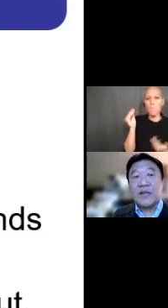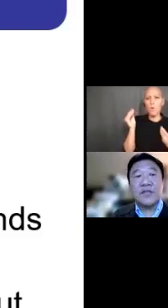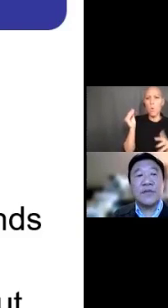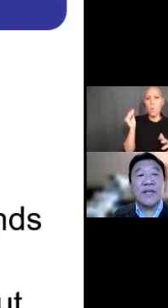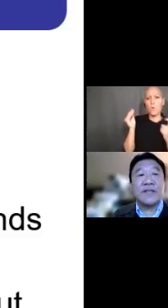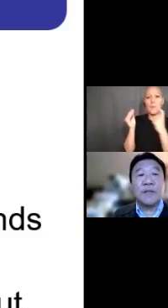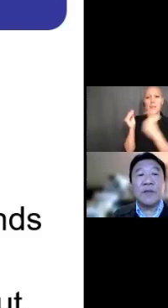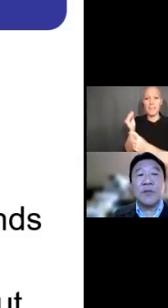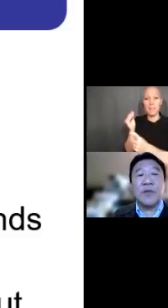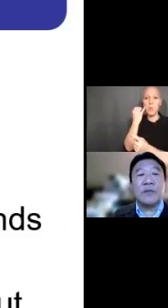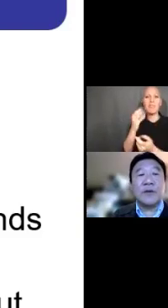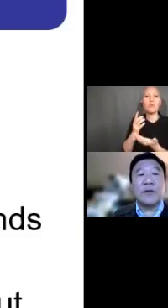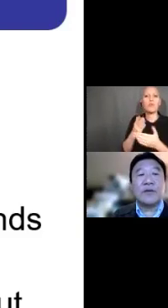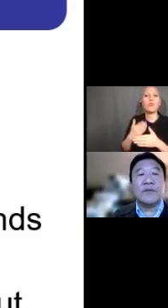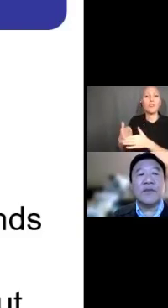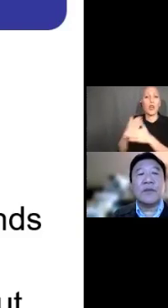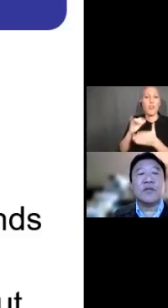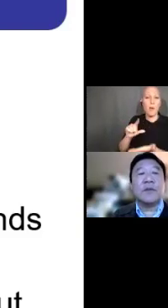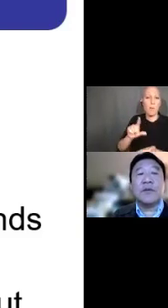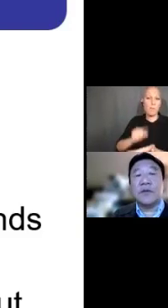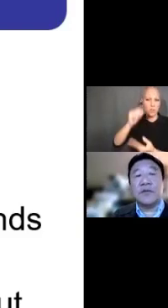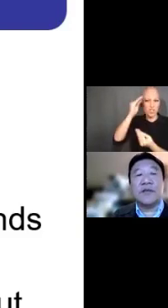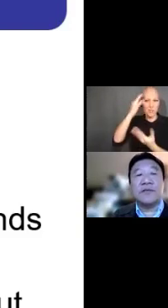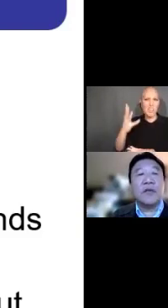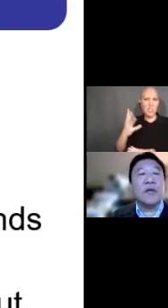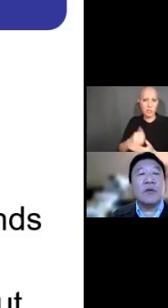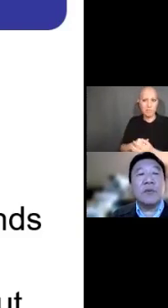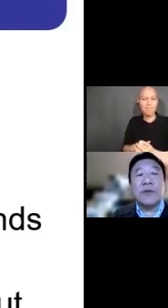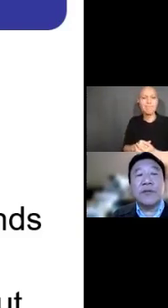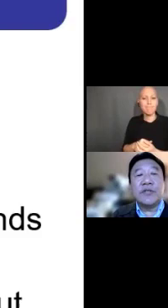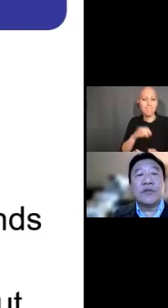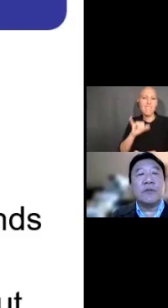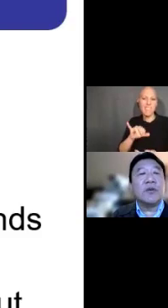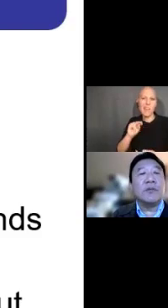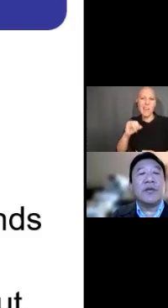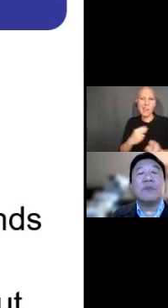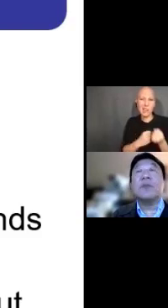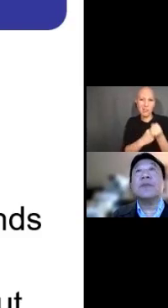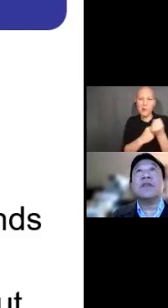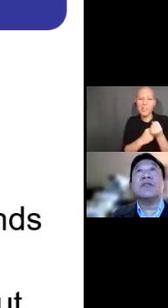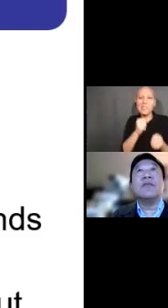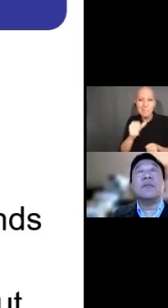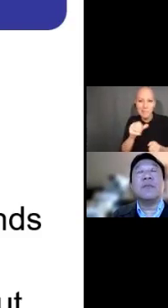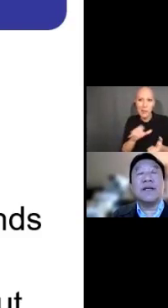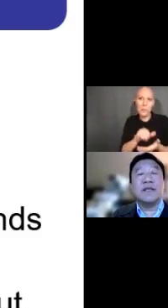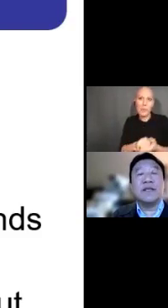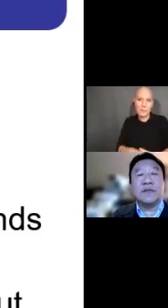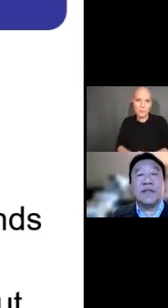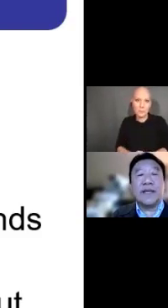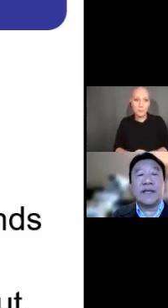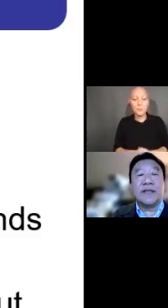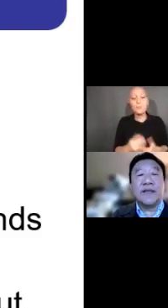So that is something we are very much proponents of. We want to ensure appropriate implementation of the Bayh-Dole Act.